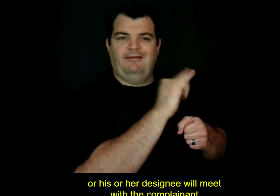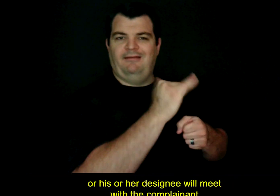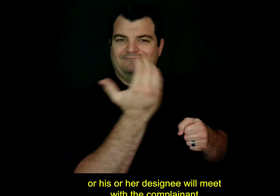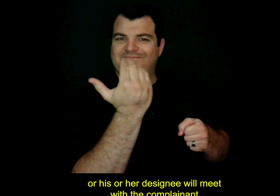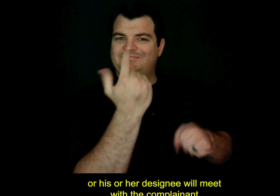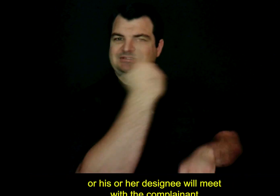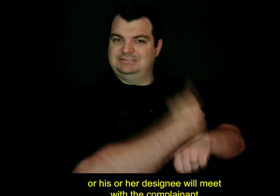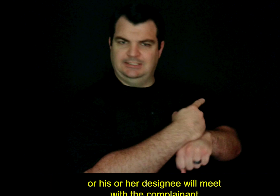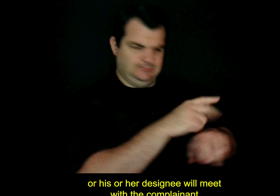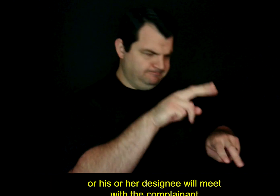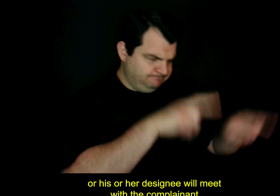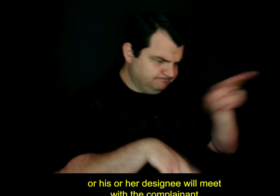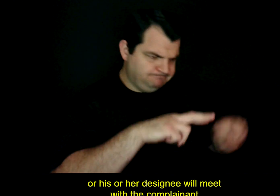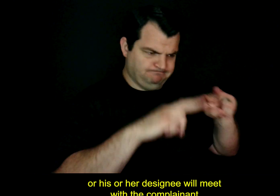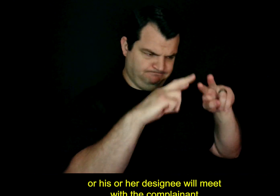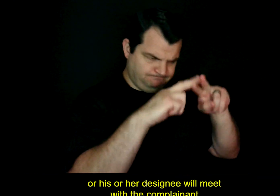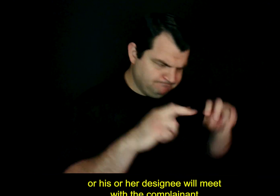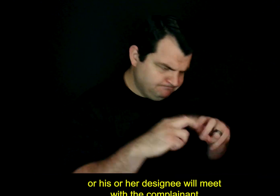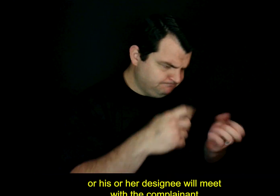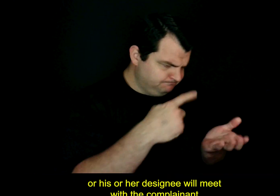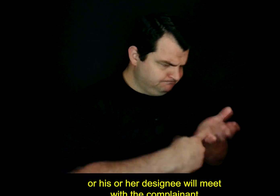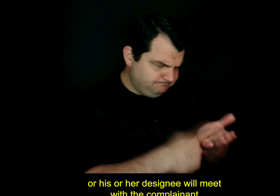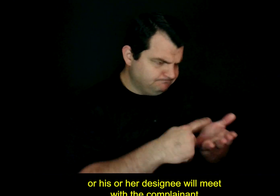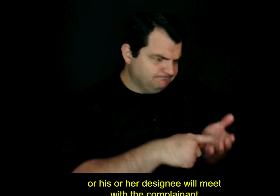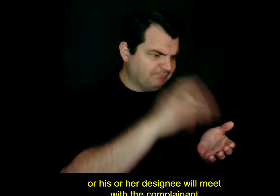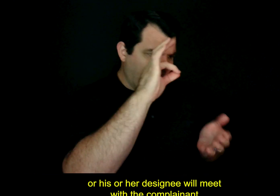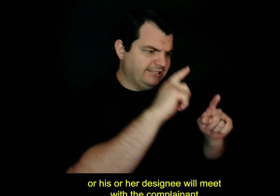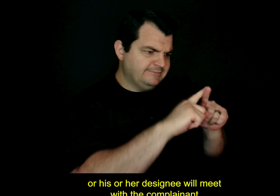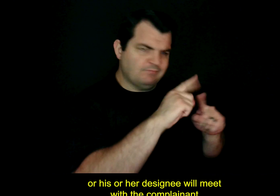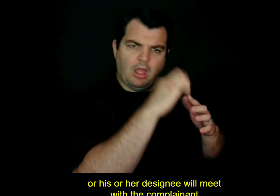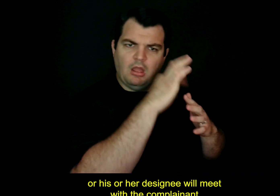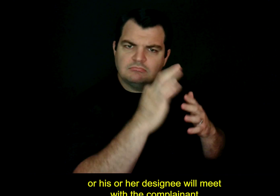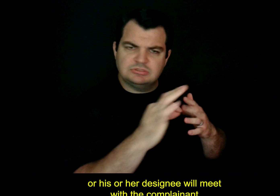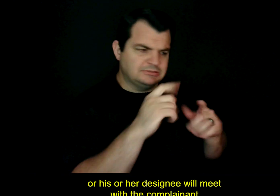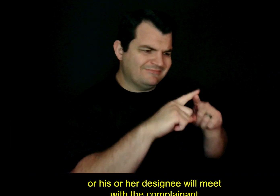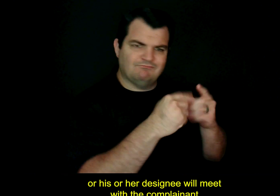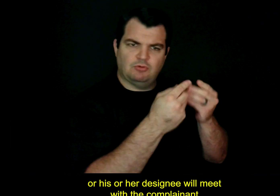or his or her designee will meet with the complainant